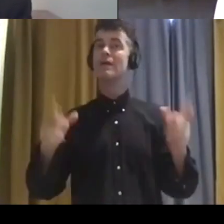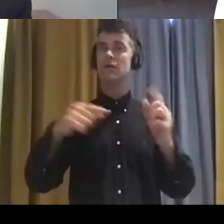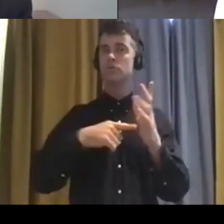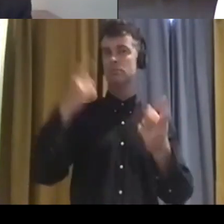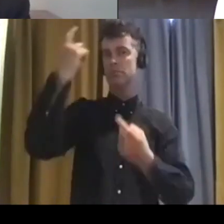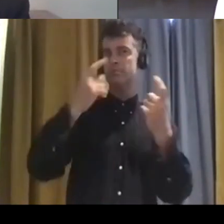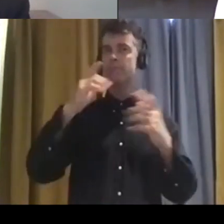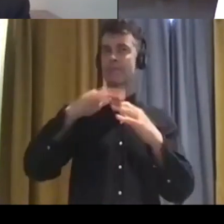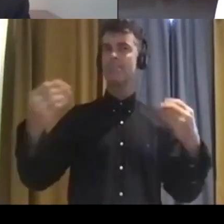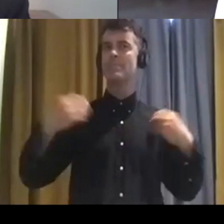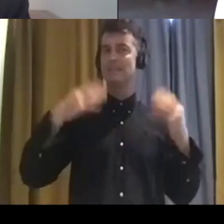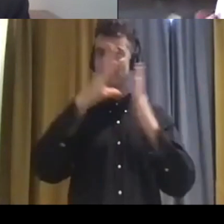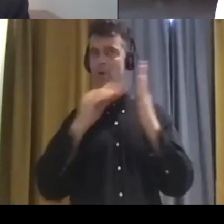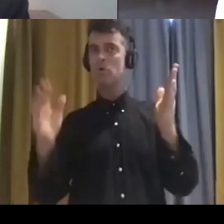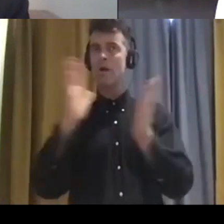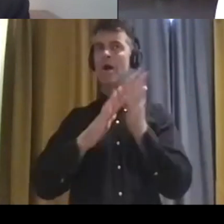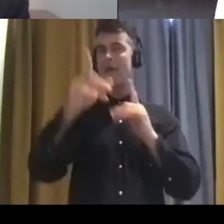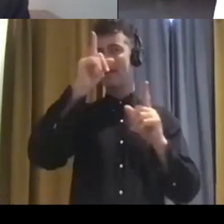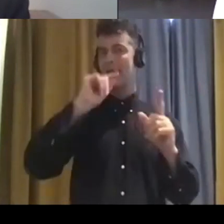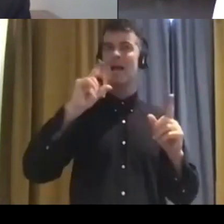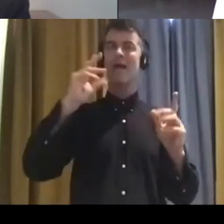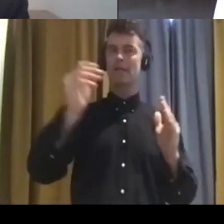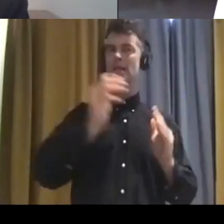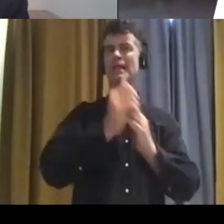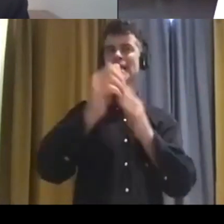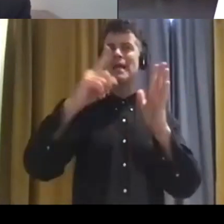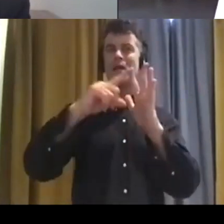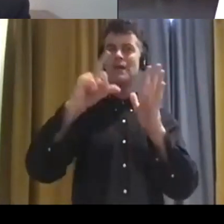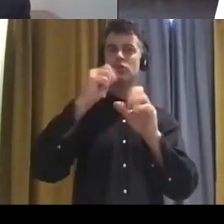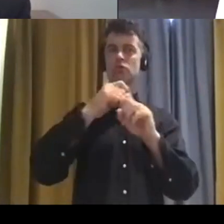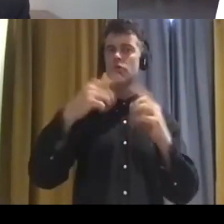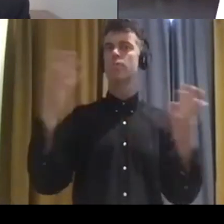and how they can actually have that leading edge around where are the opportunities for